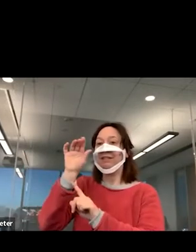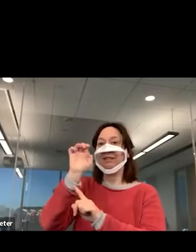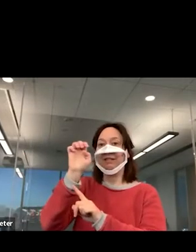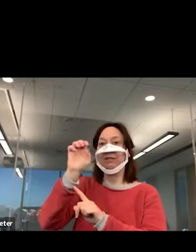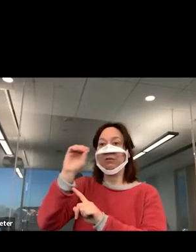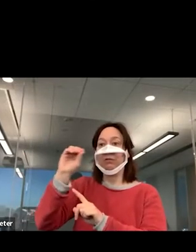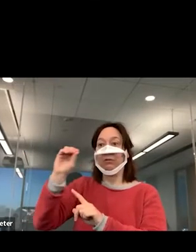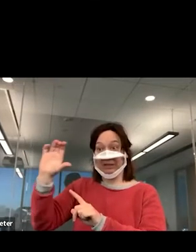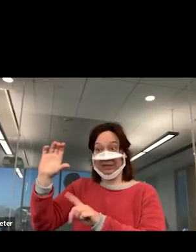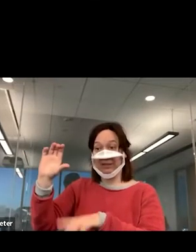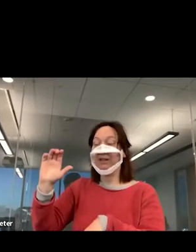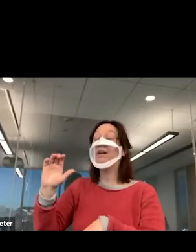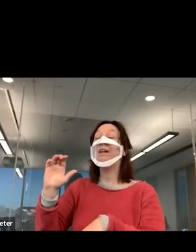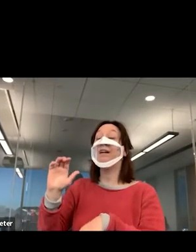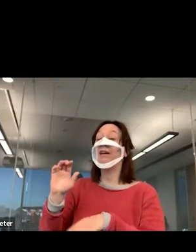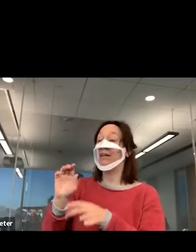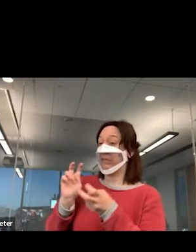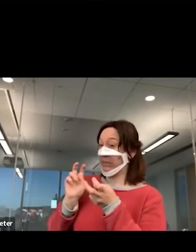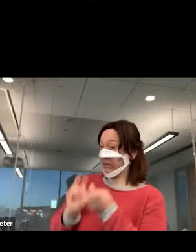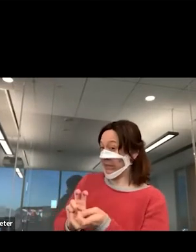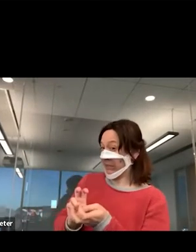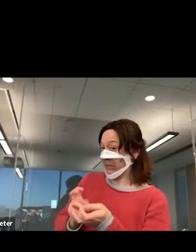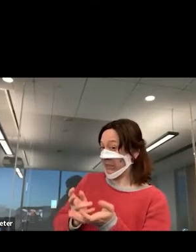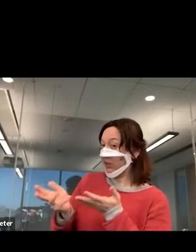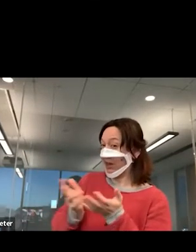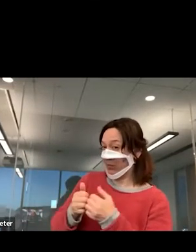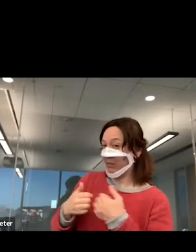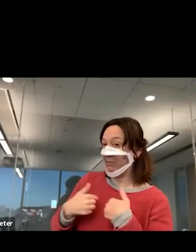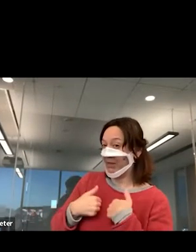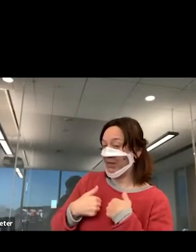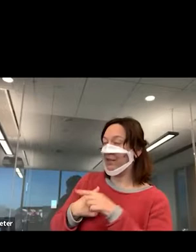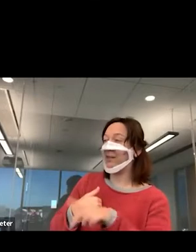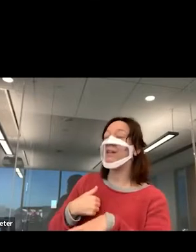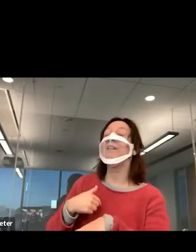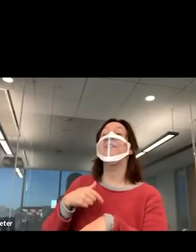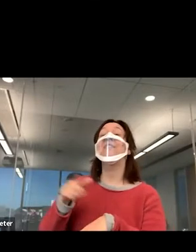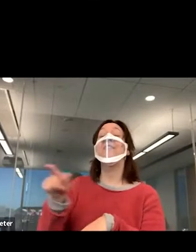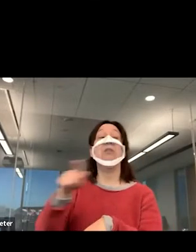little chat with me and they said look you've been talking about this for a long time and in fact